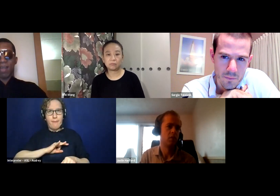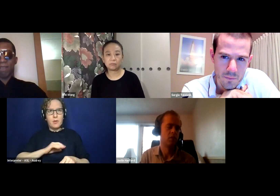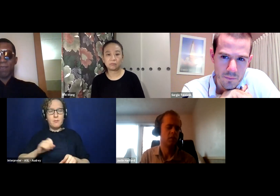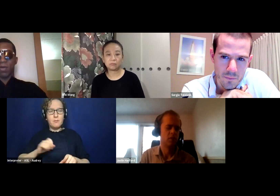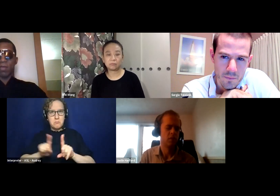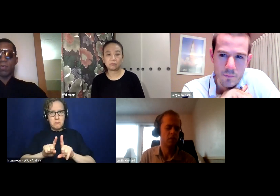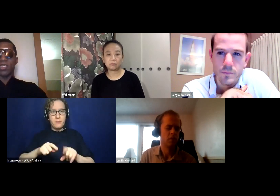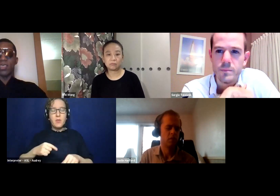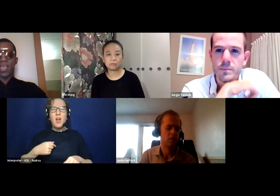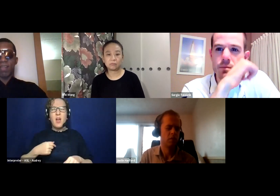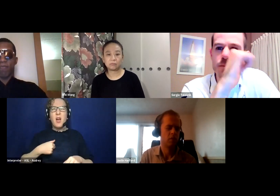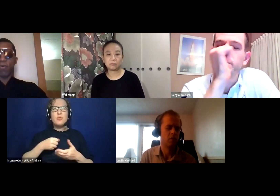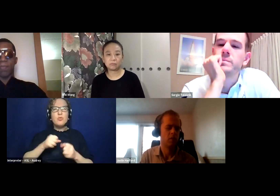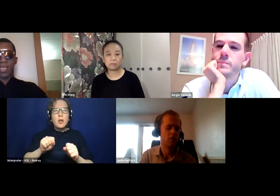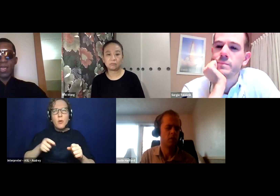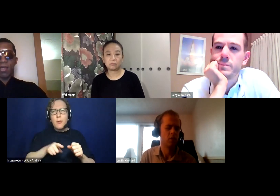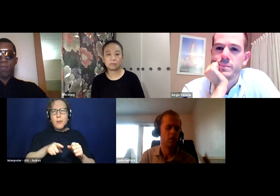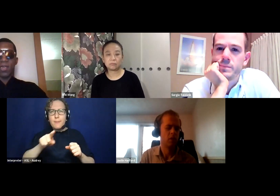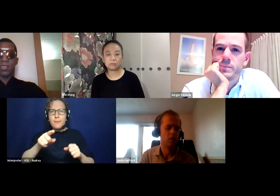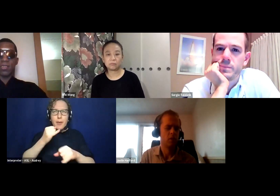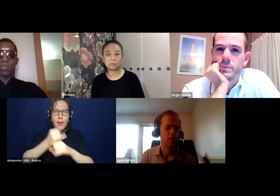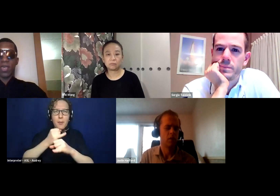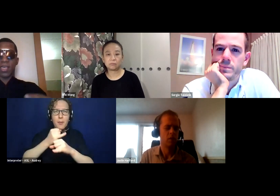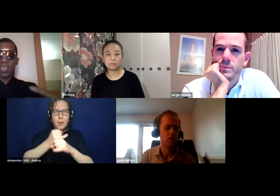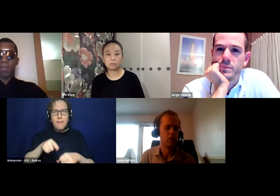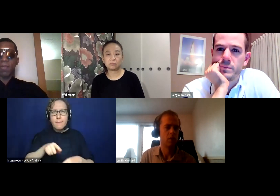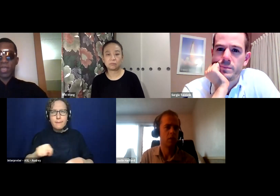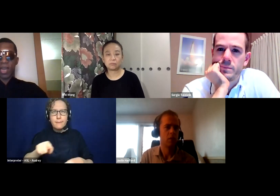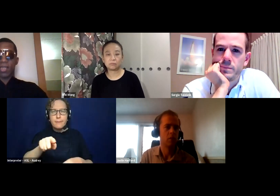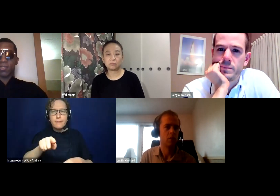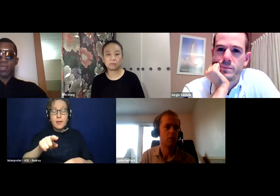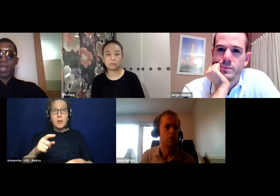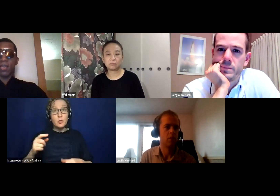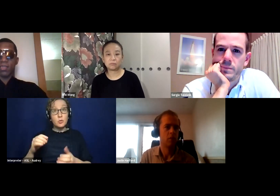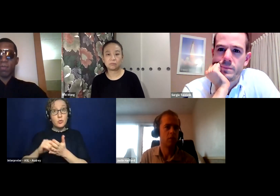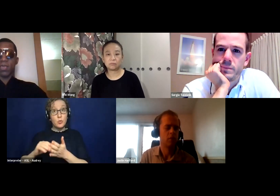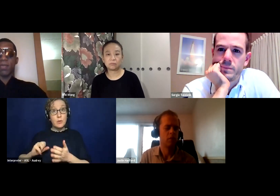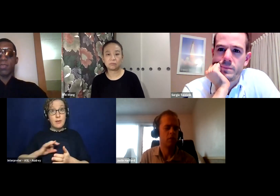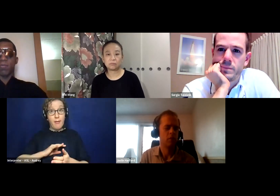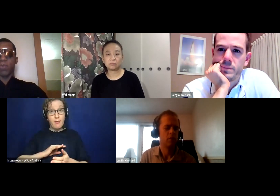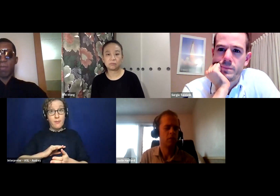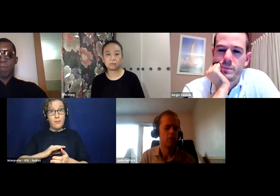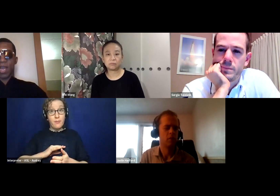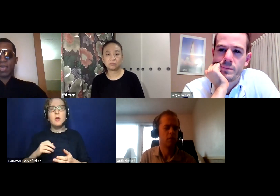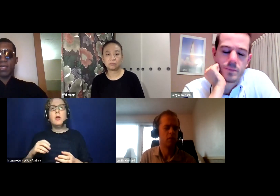staff what the student staff did for me was to take me to class and sometimes bring me back.